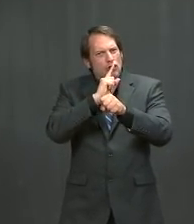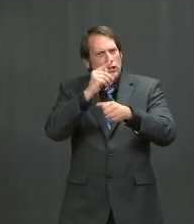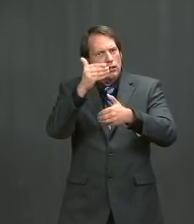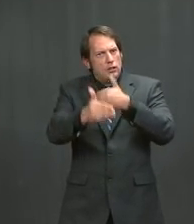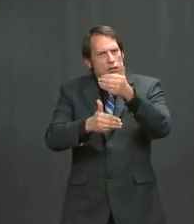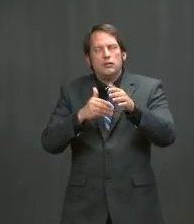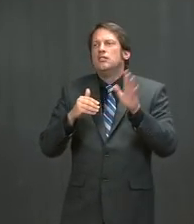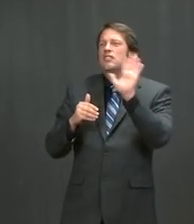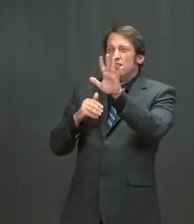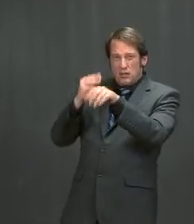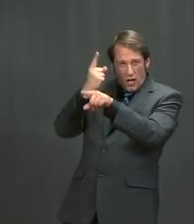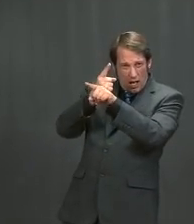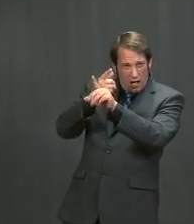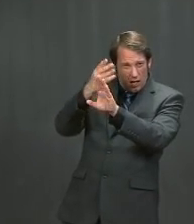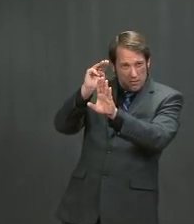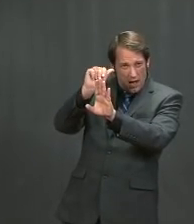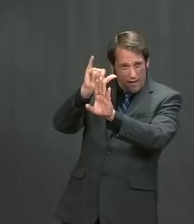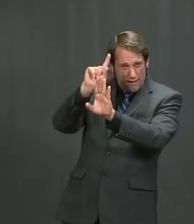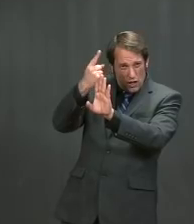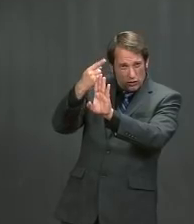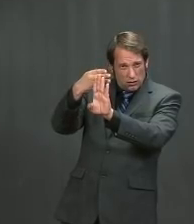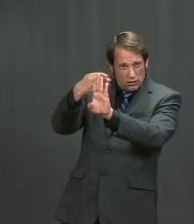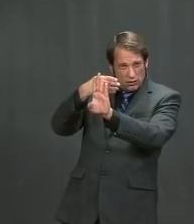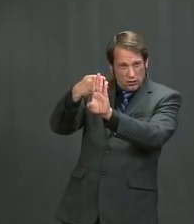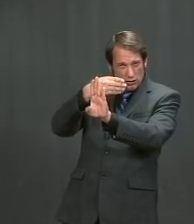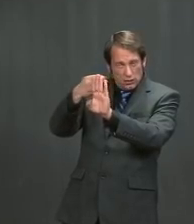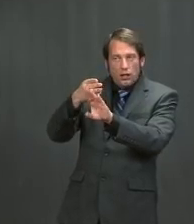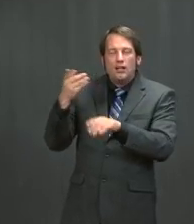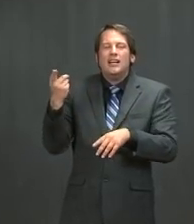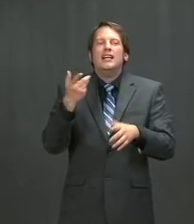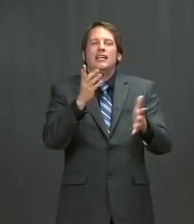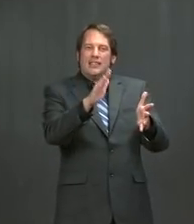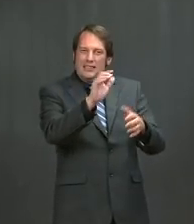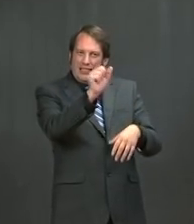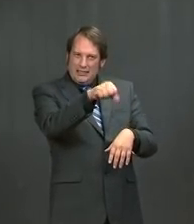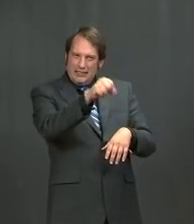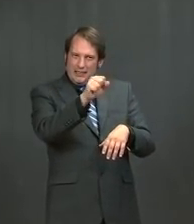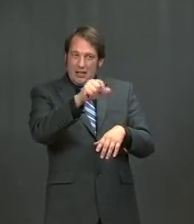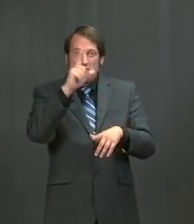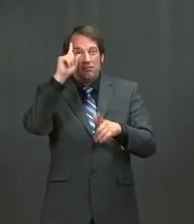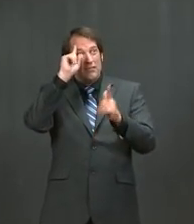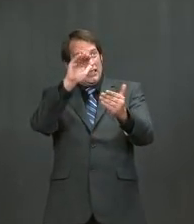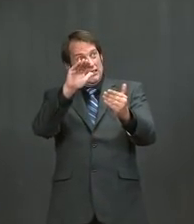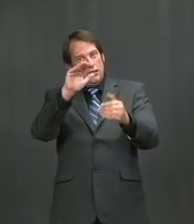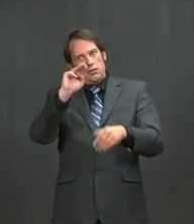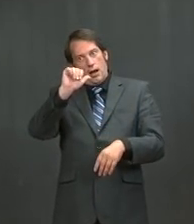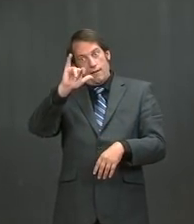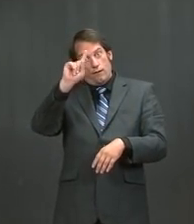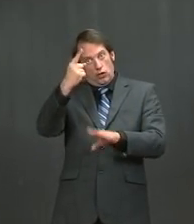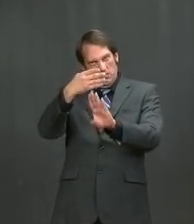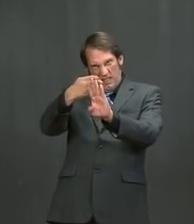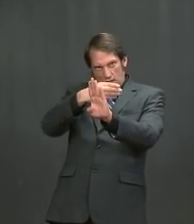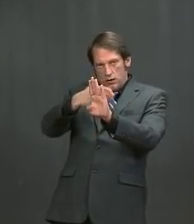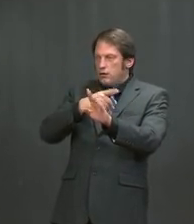it will be tough for a full withdrawal, for logistical reasons, by that timeline. And that certainly has -- also something that we've conveyed